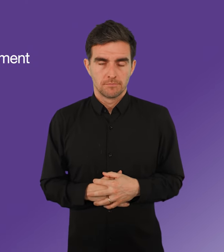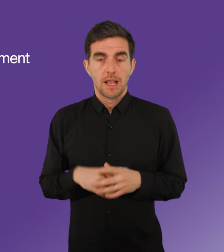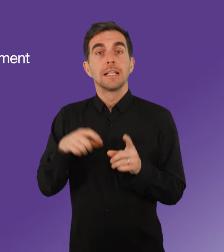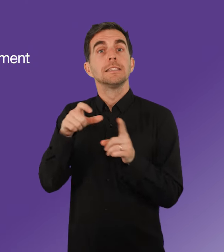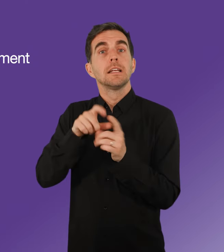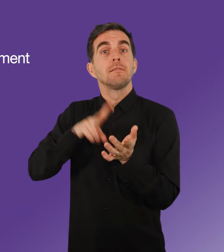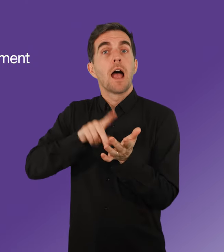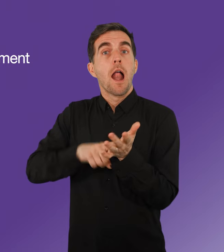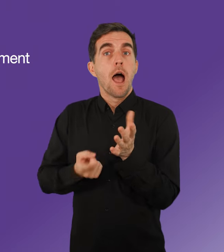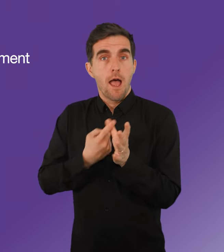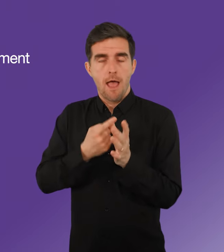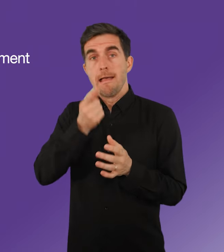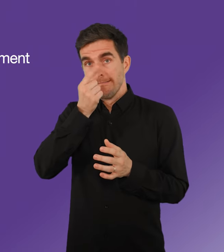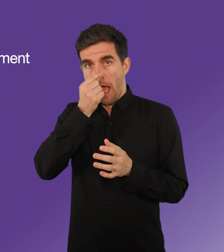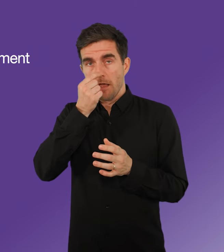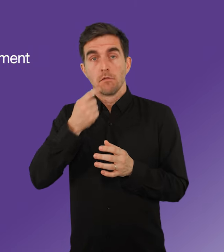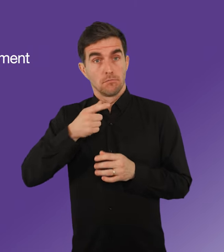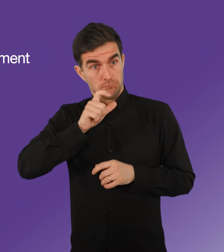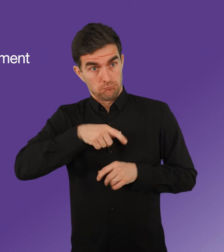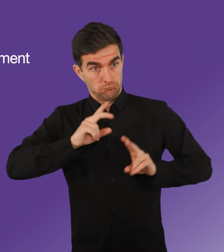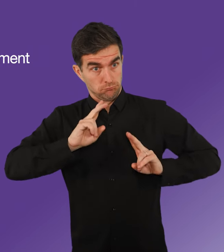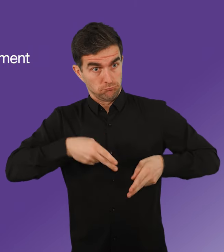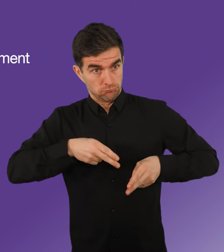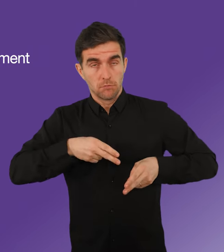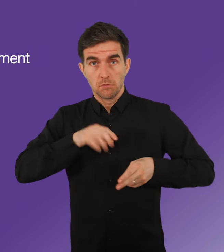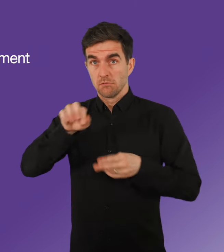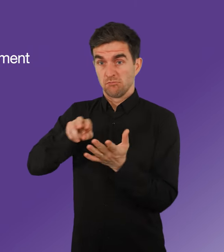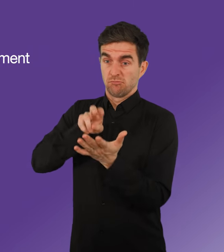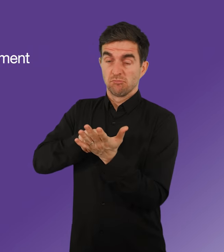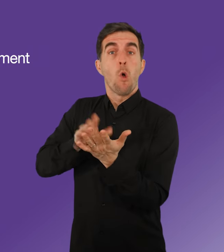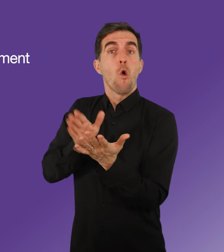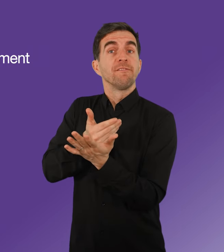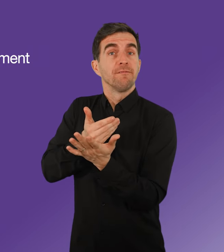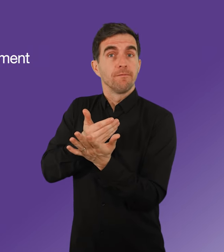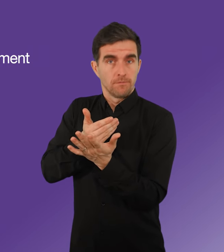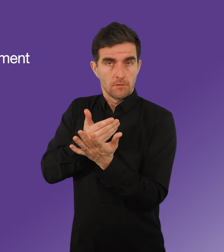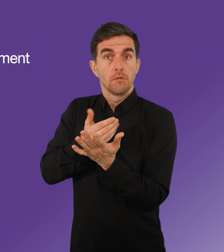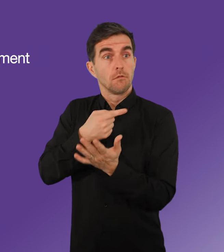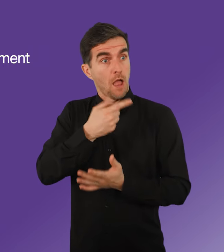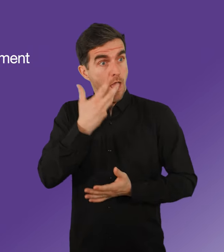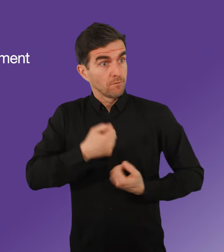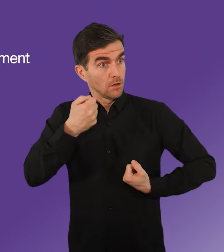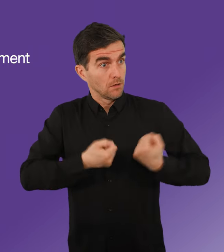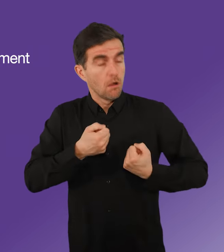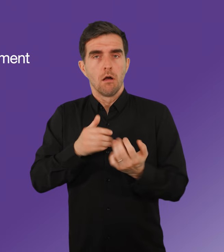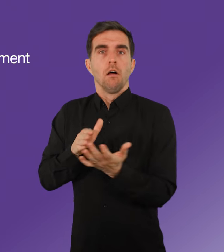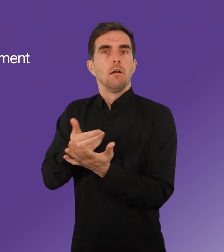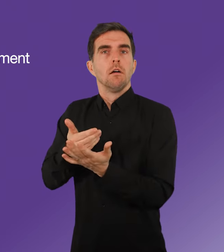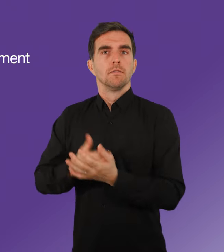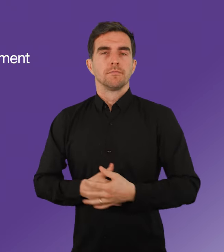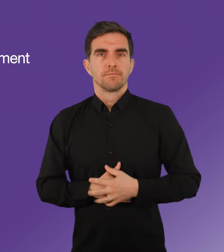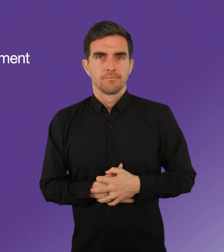The DVLA can remove the person who died from their records, if they were the keeper of a vehicle.